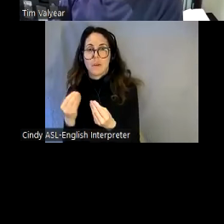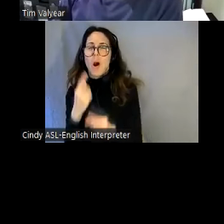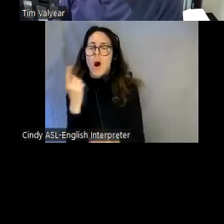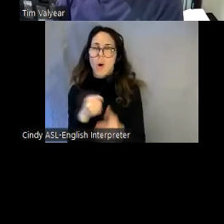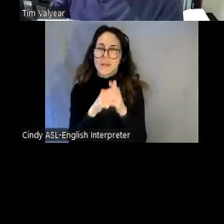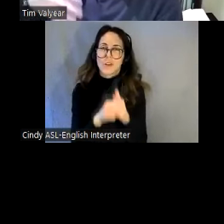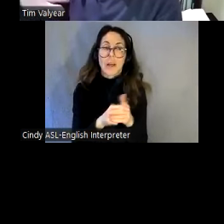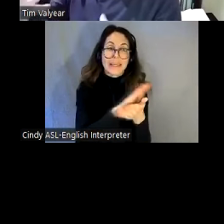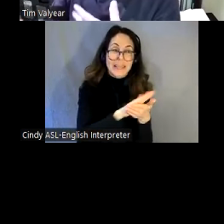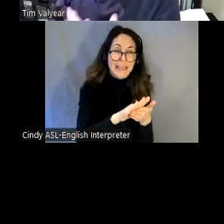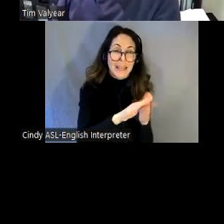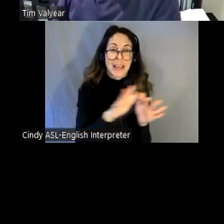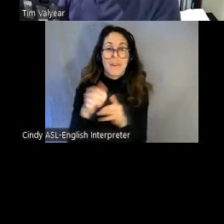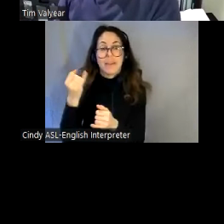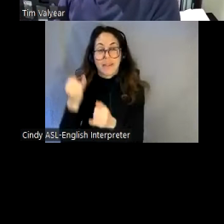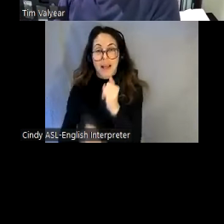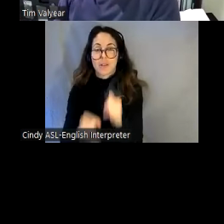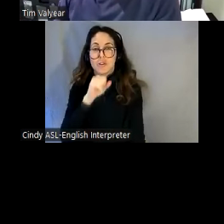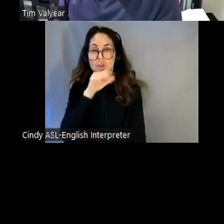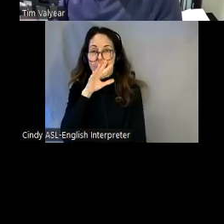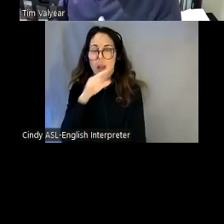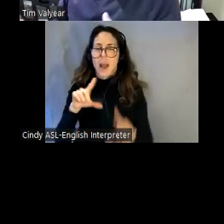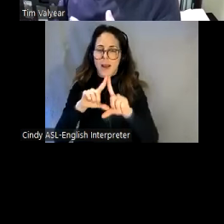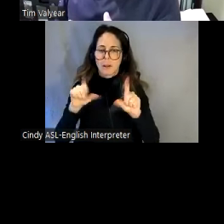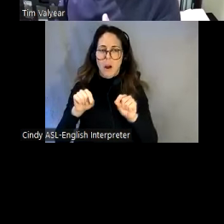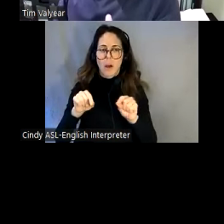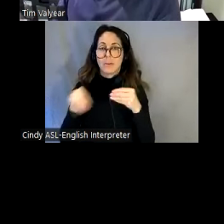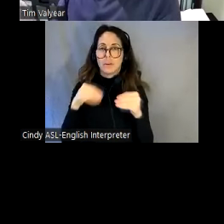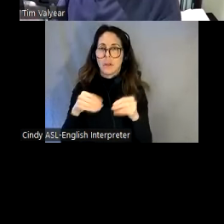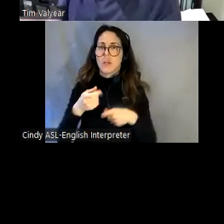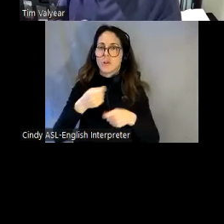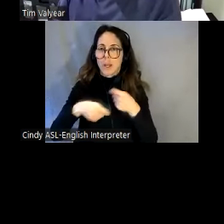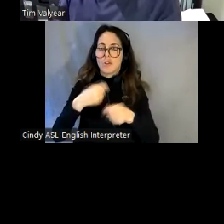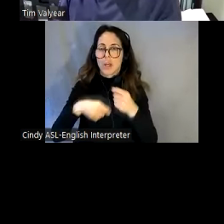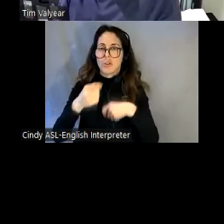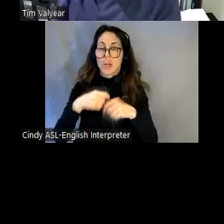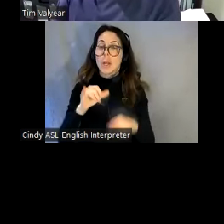to lower. Work from far to near. We work from dry to wet.